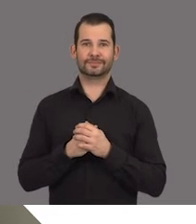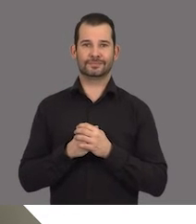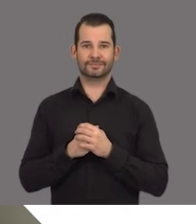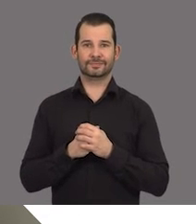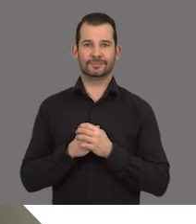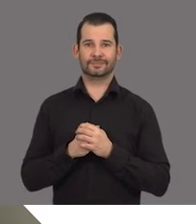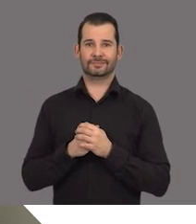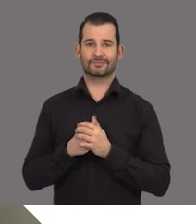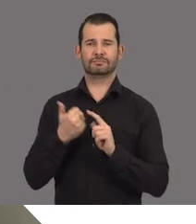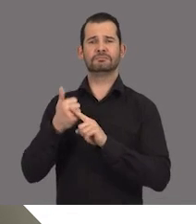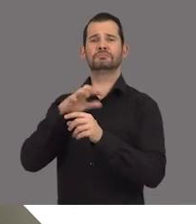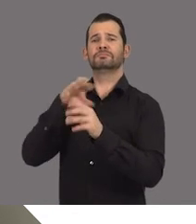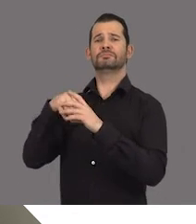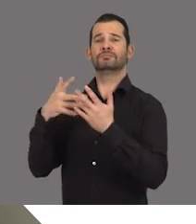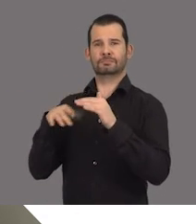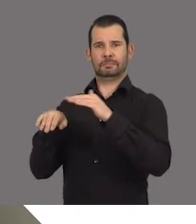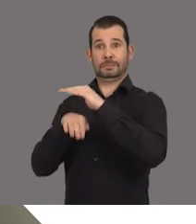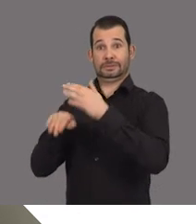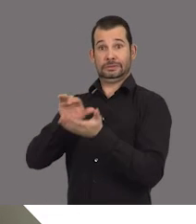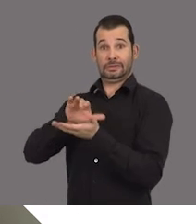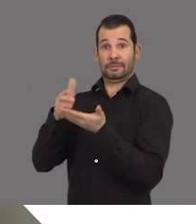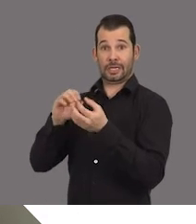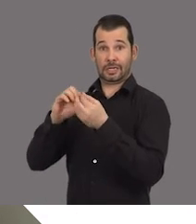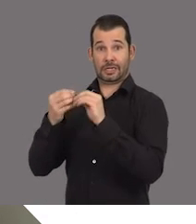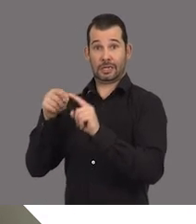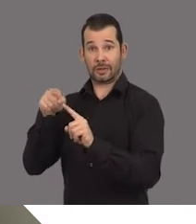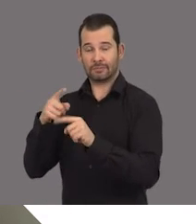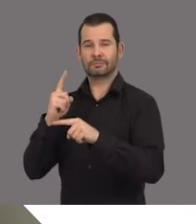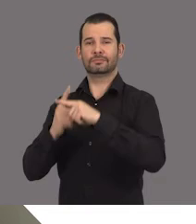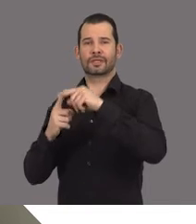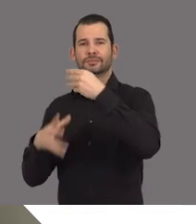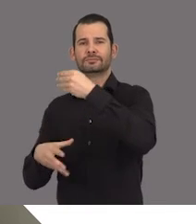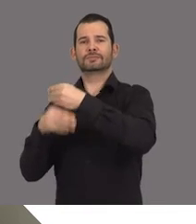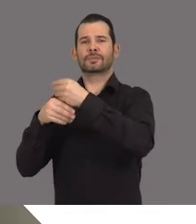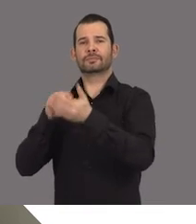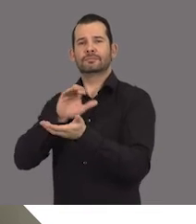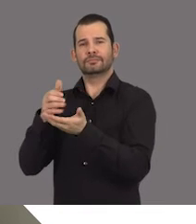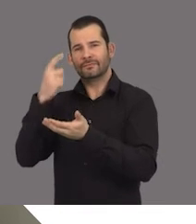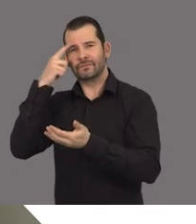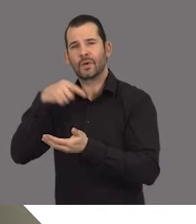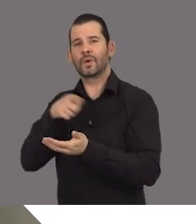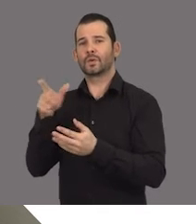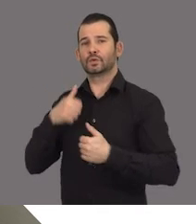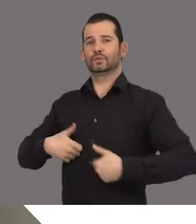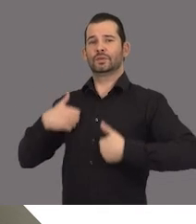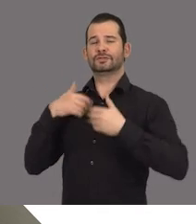It consists of a basic amount and a supplement for residents of small and rural communities.